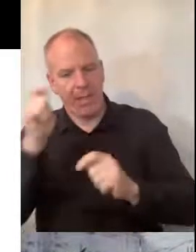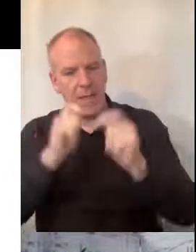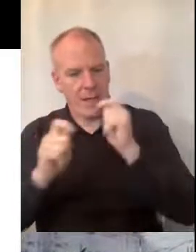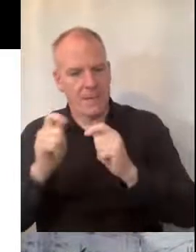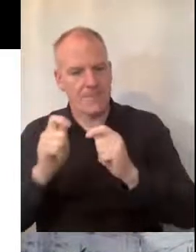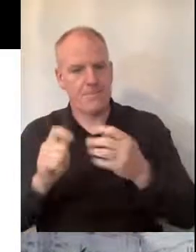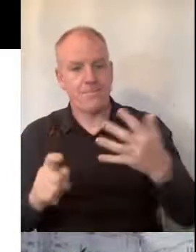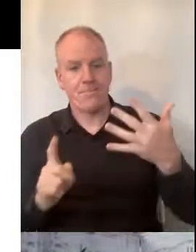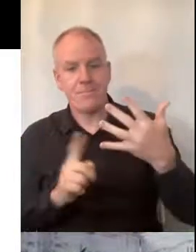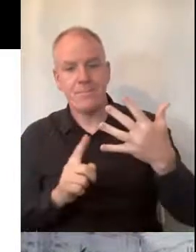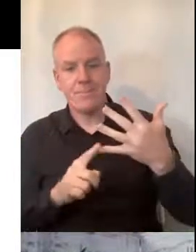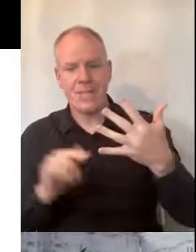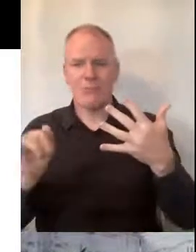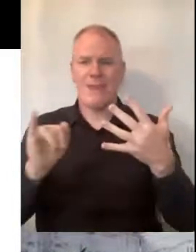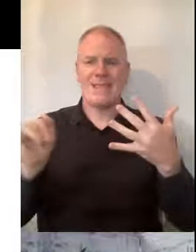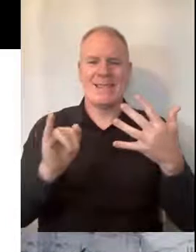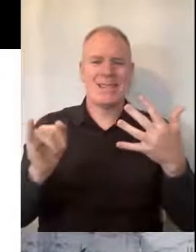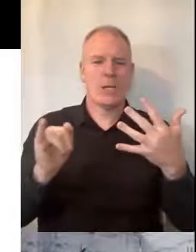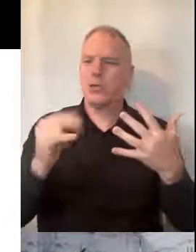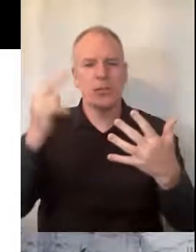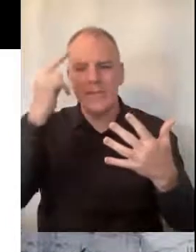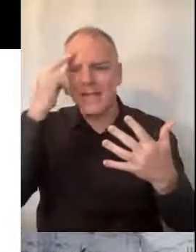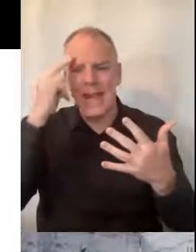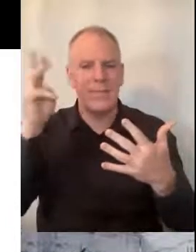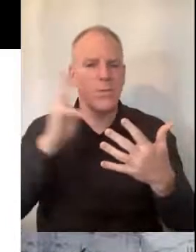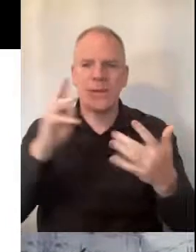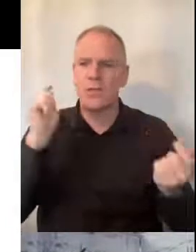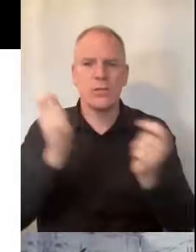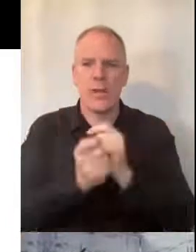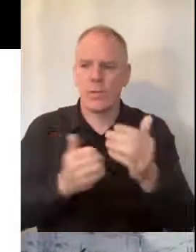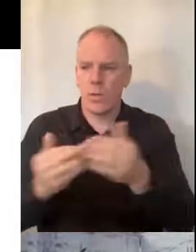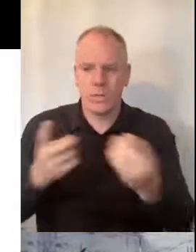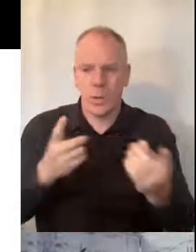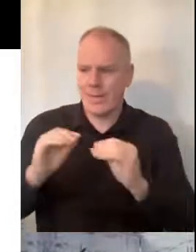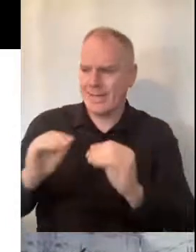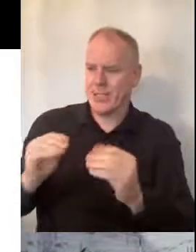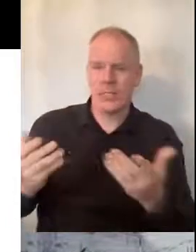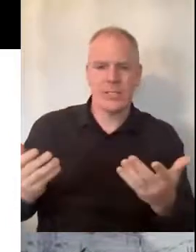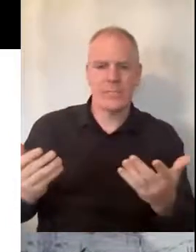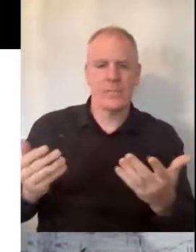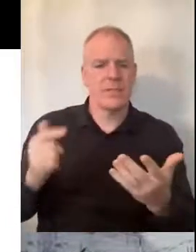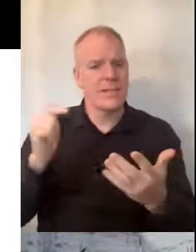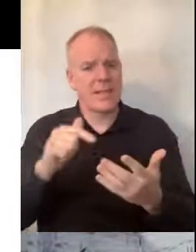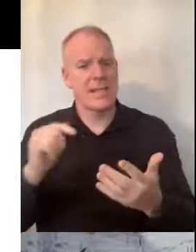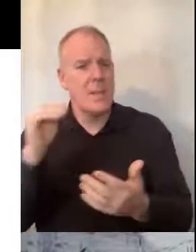Crisis or lack of understanding or willingness to change practice. And this is really important because